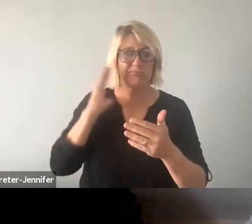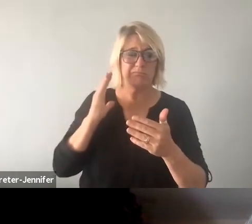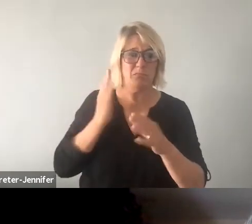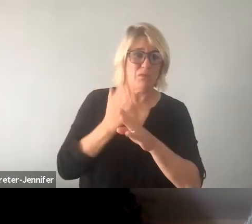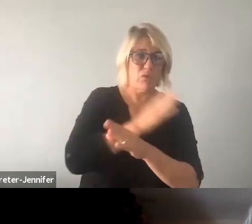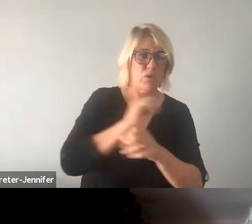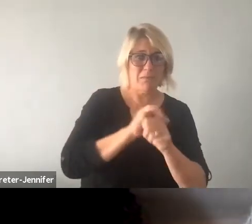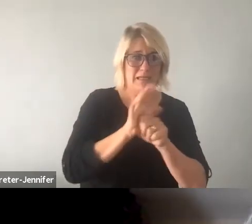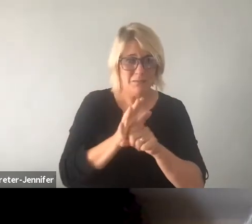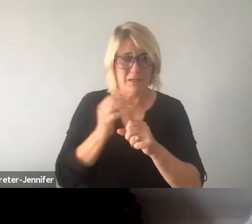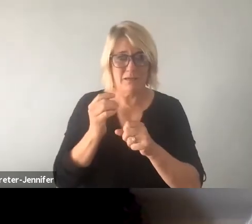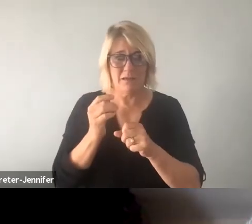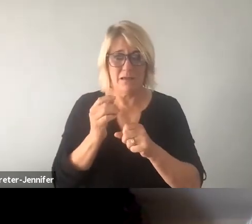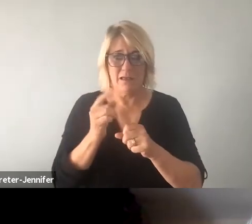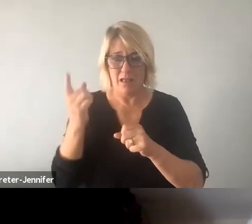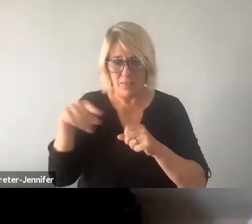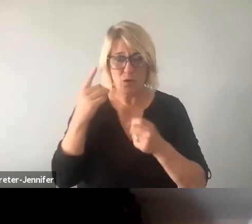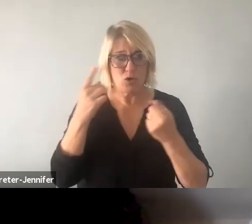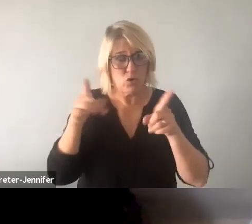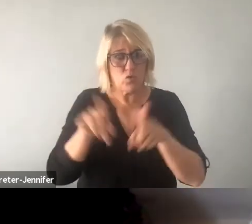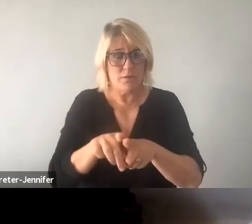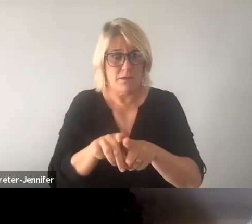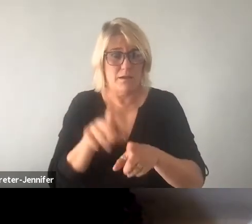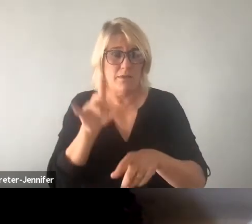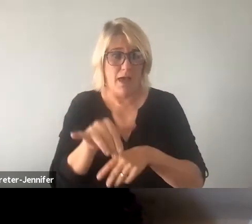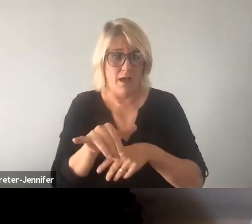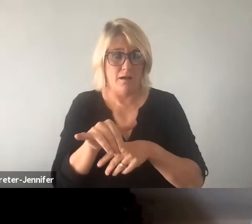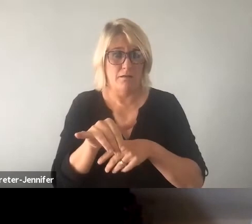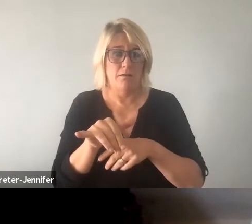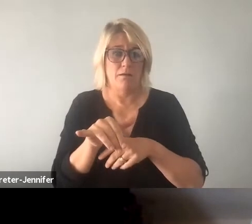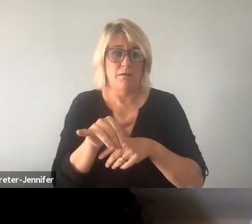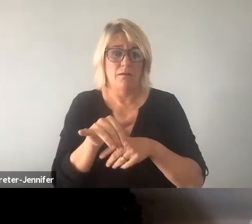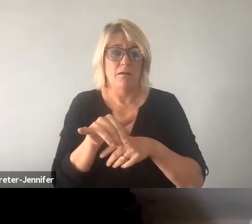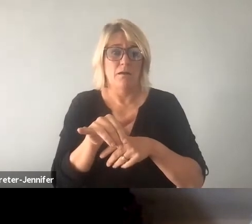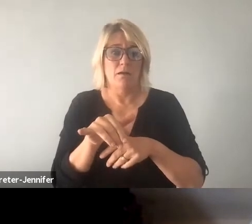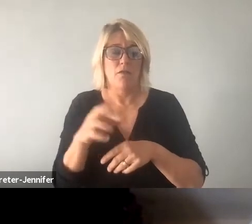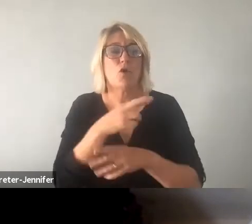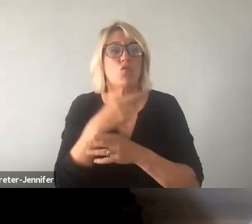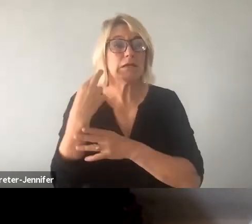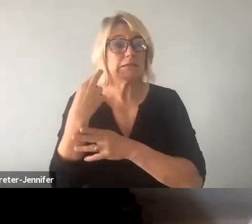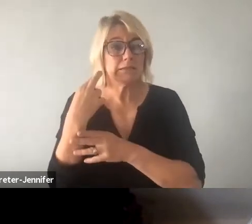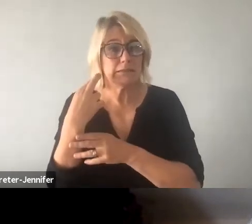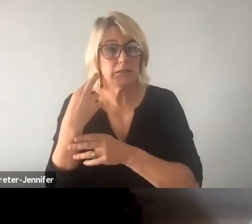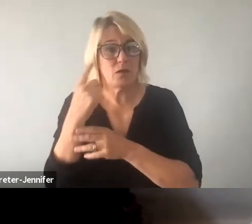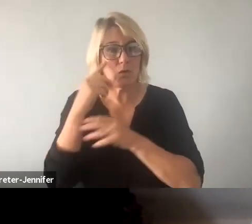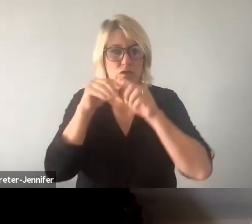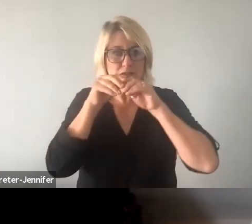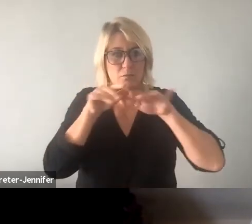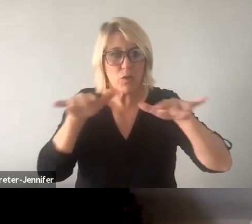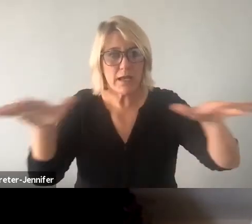but the EEOC in particular and other federal agencies, from the early days of the pandemic, really have been in